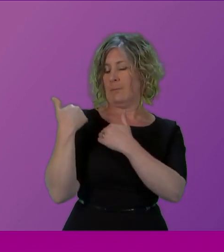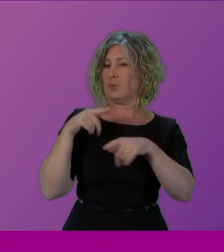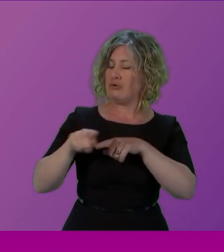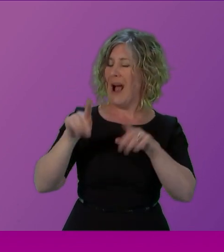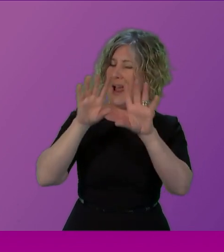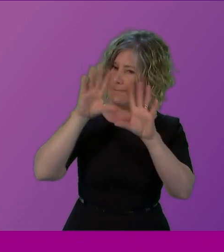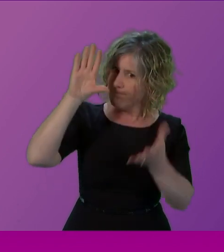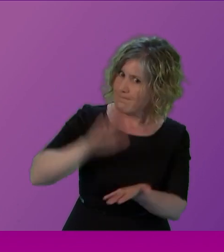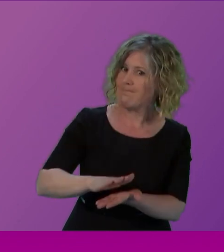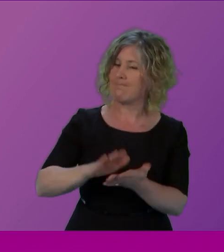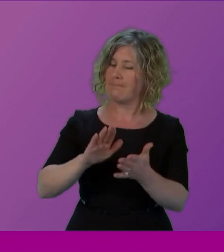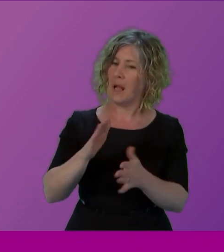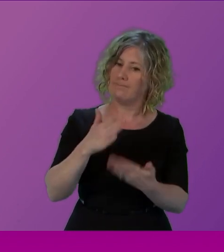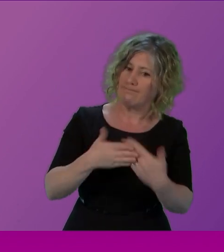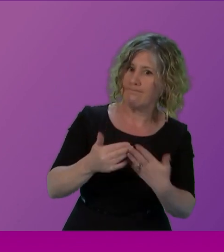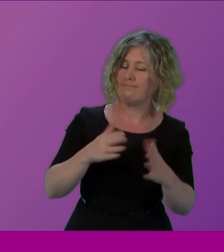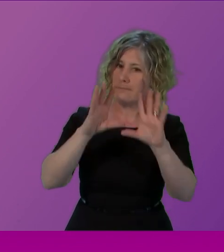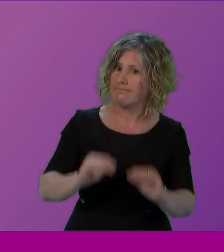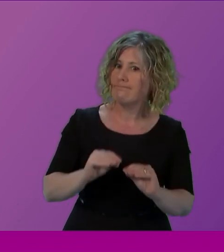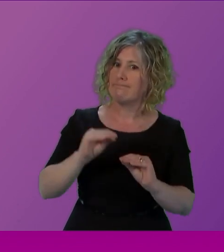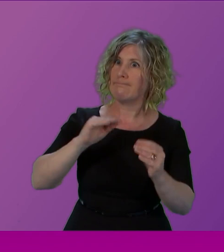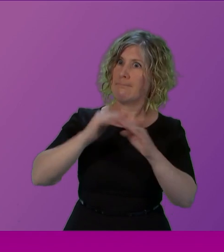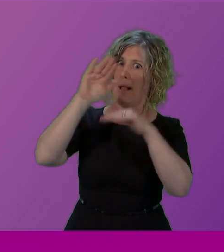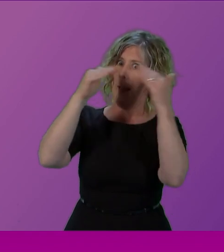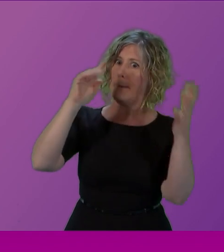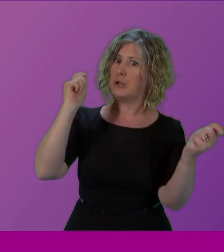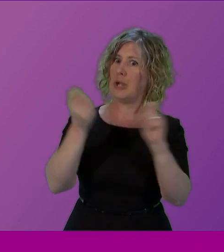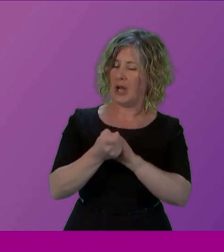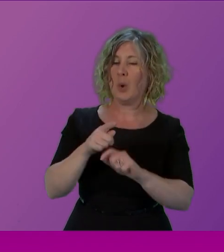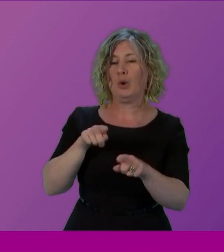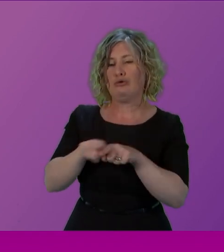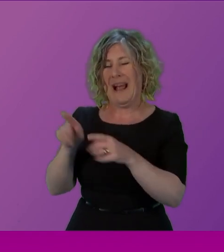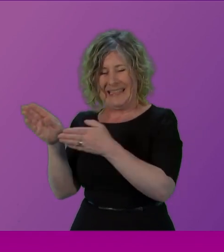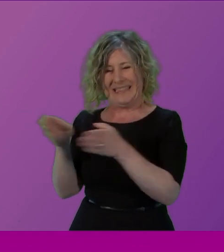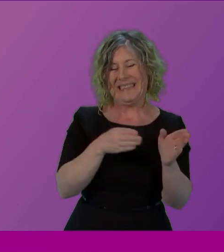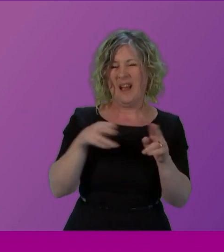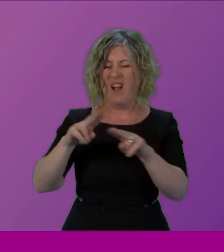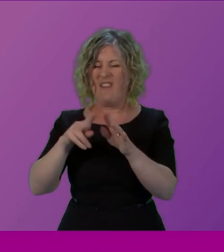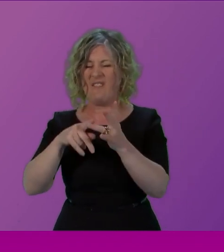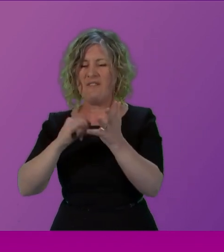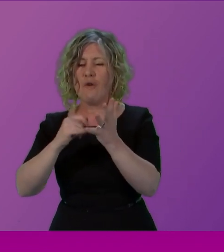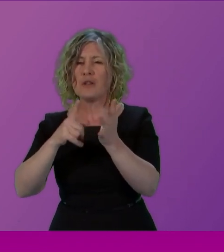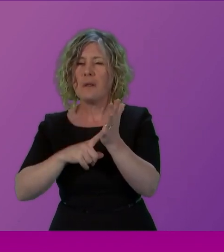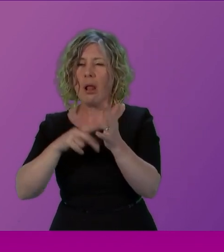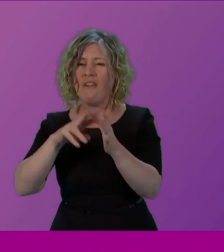That action undoubtedly includes the transition away from fossil fuels to clean, renewable sources of energy.